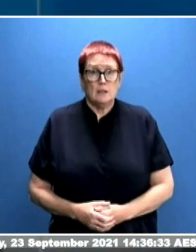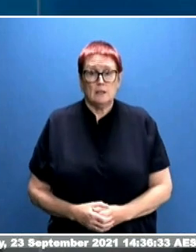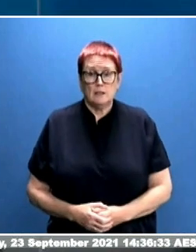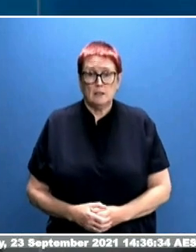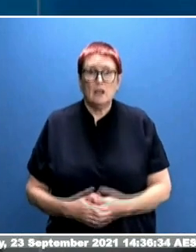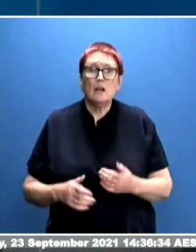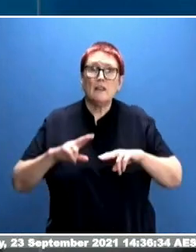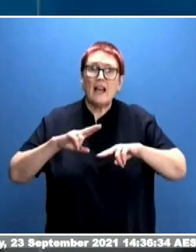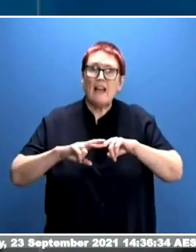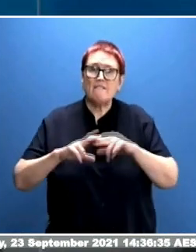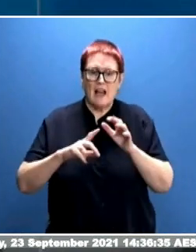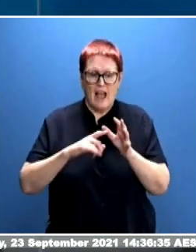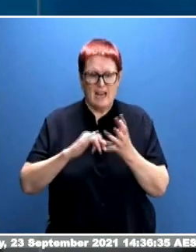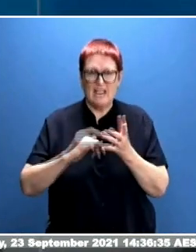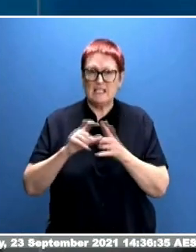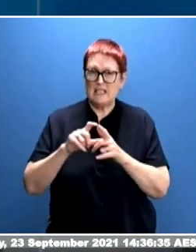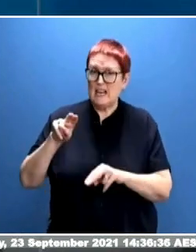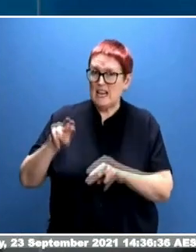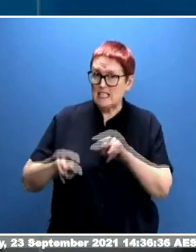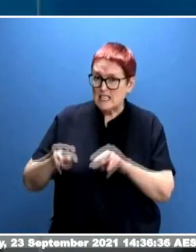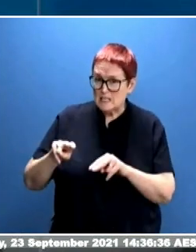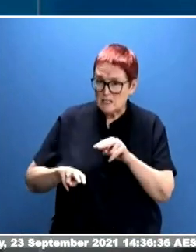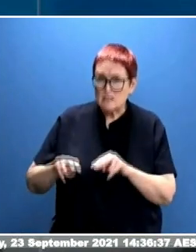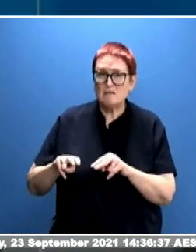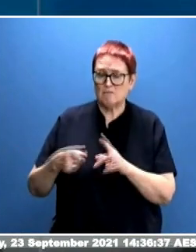Syndrome Disorder assessment and the three domains of speech, language